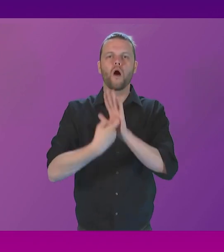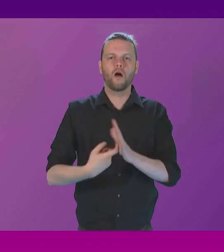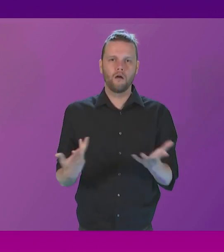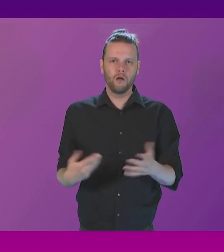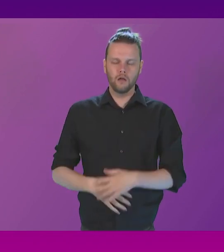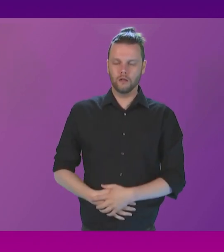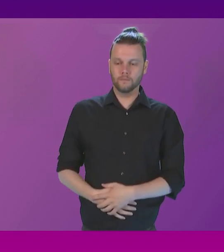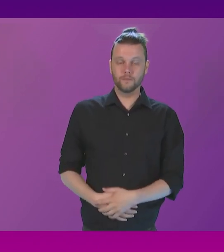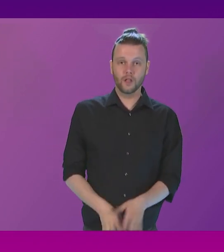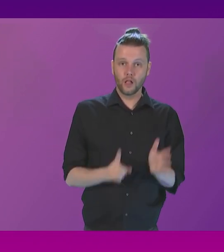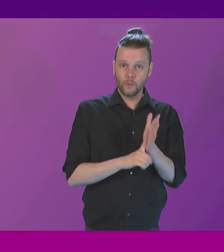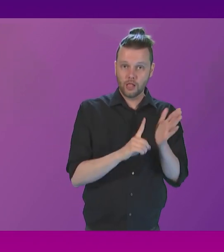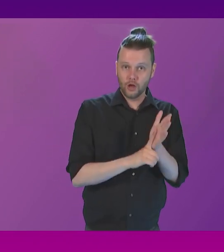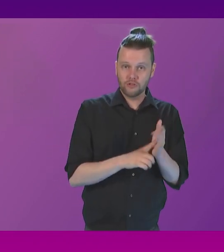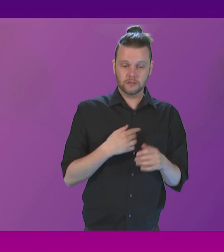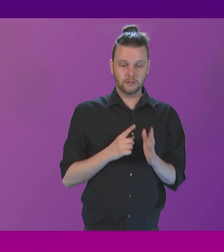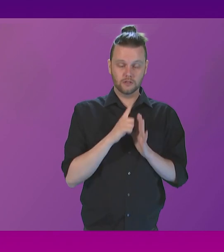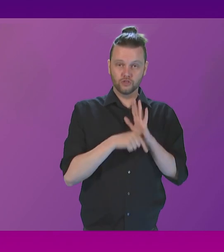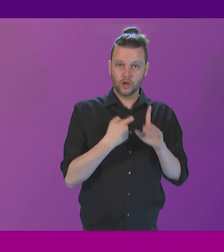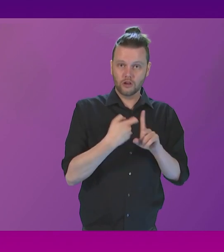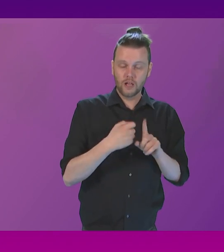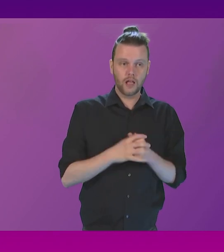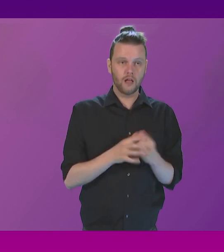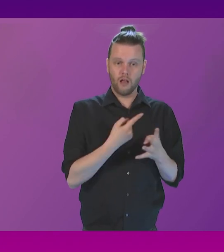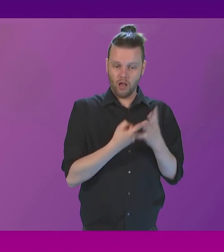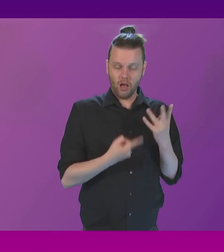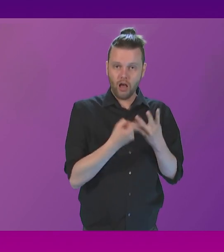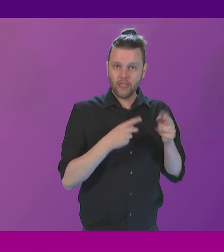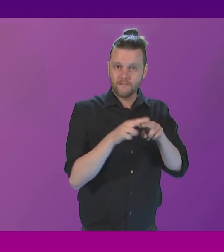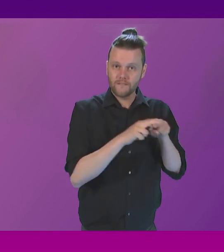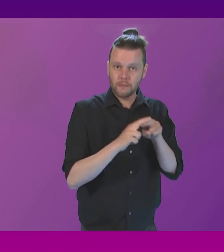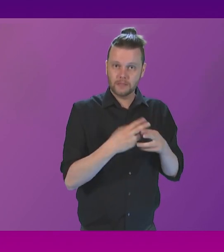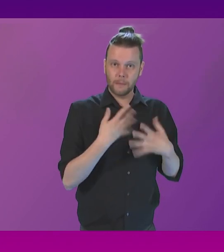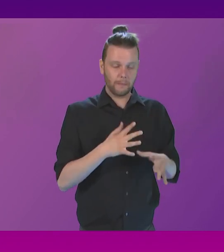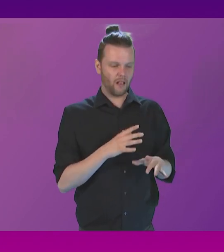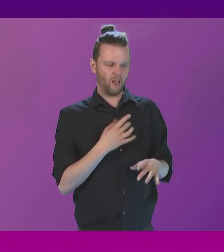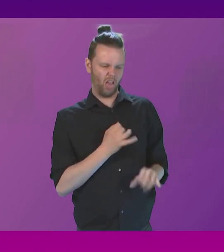Louise Slorance, John Cuddihy and other families like theirs have been treated with contempt,